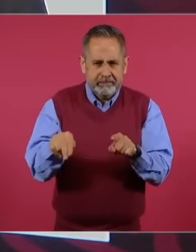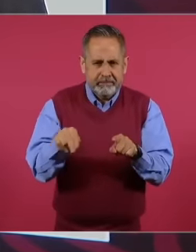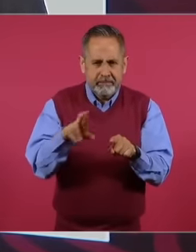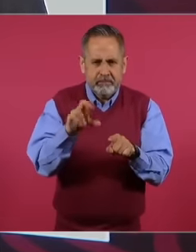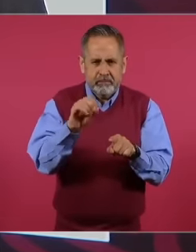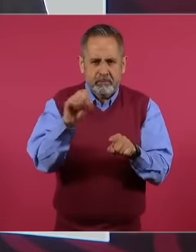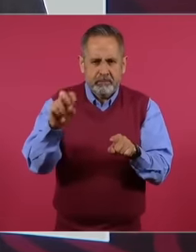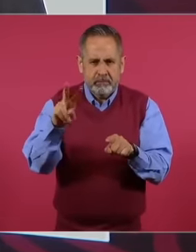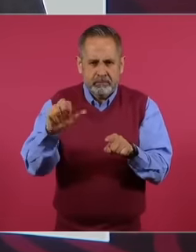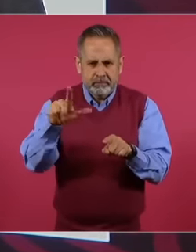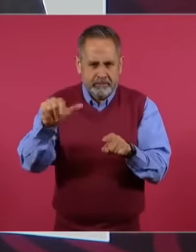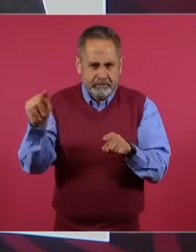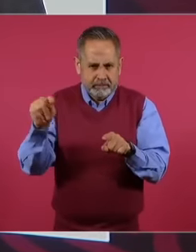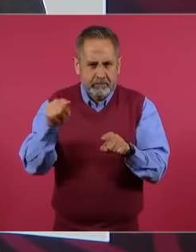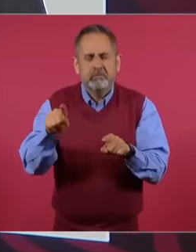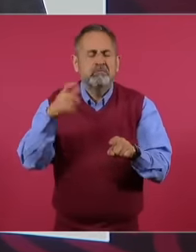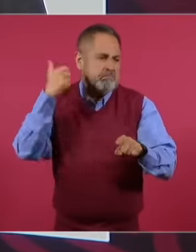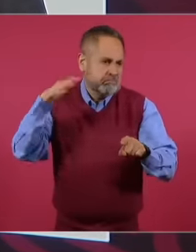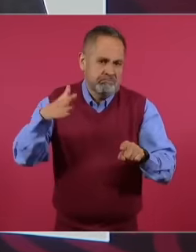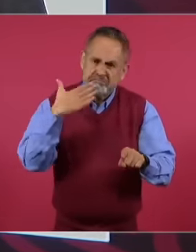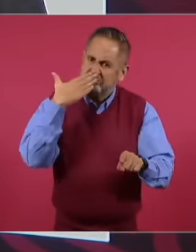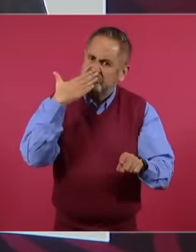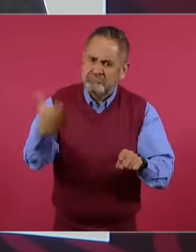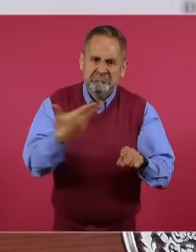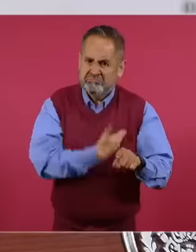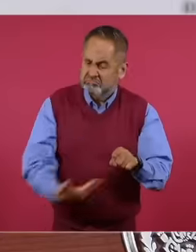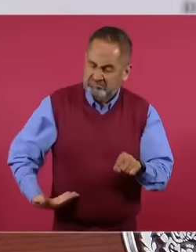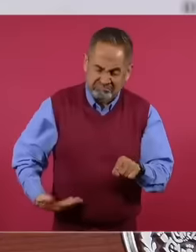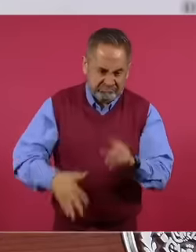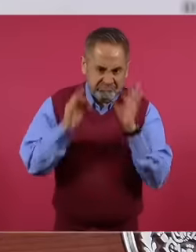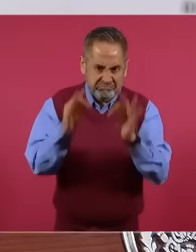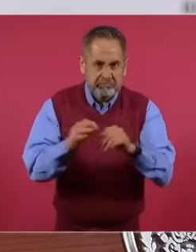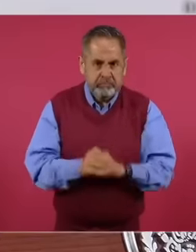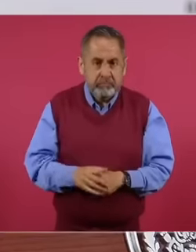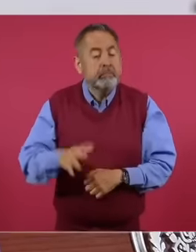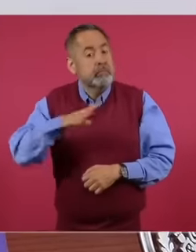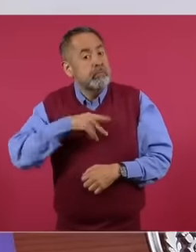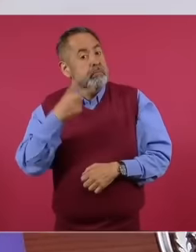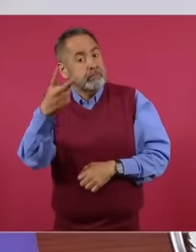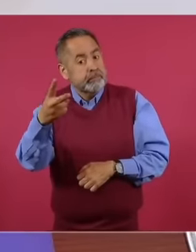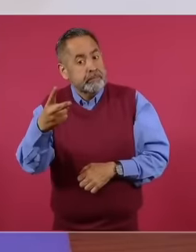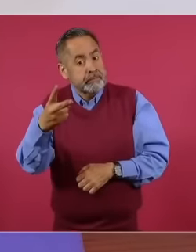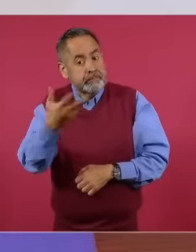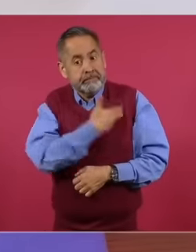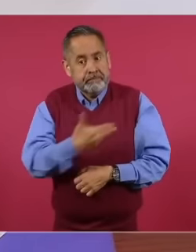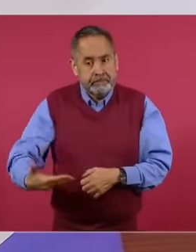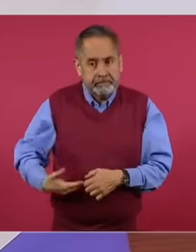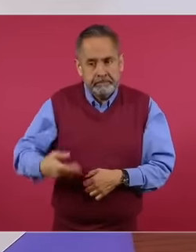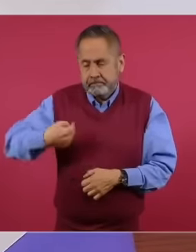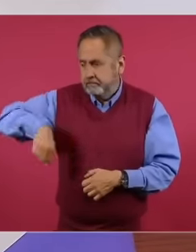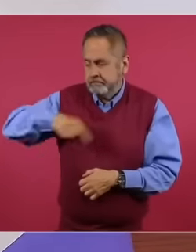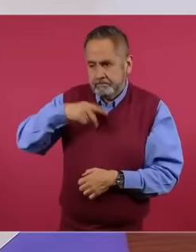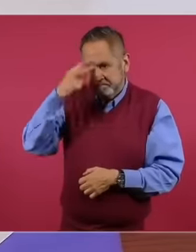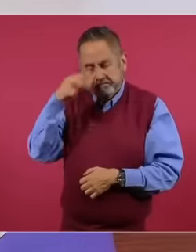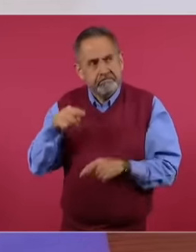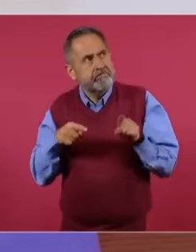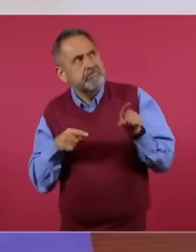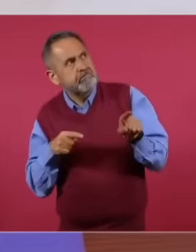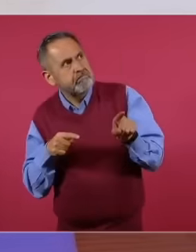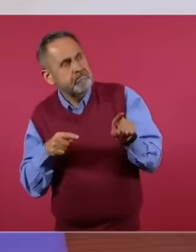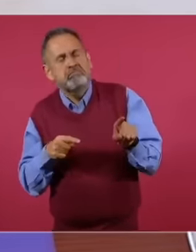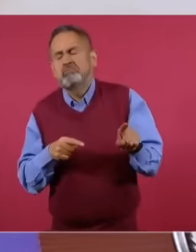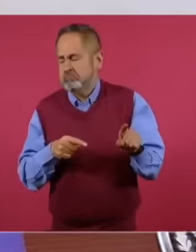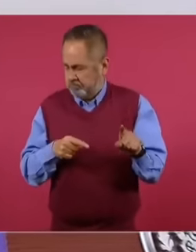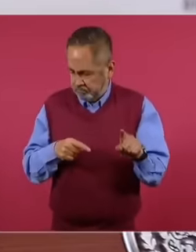president there are two presidents that we Mexicans have